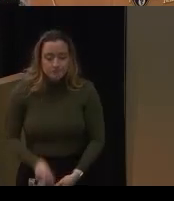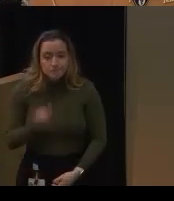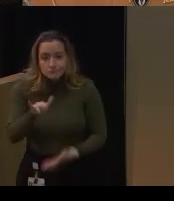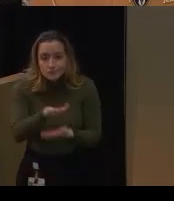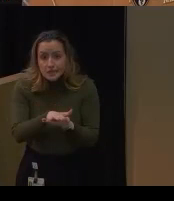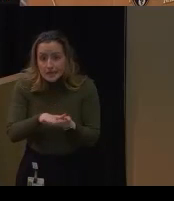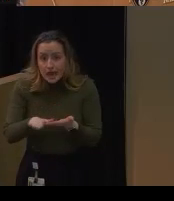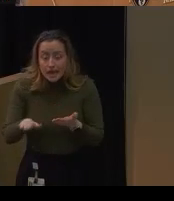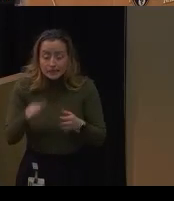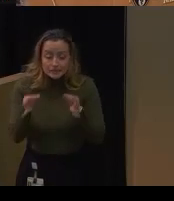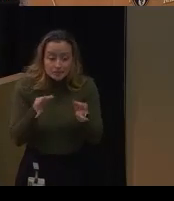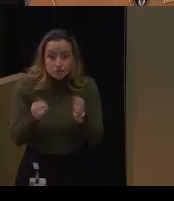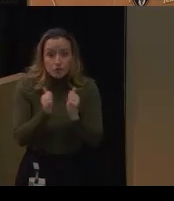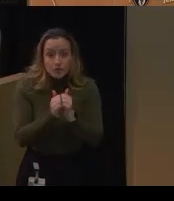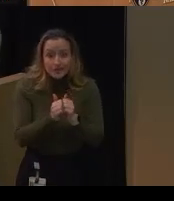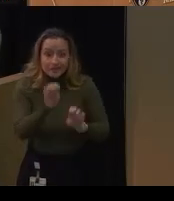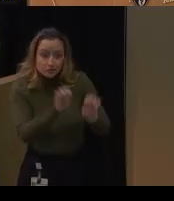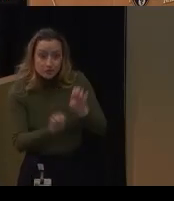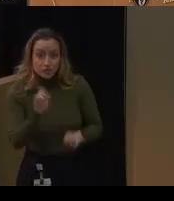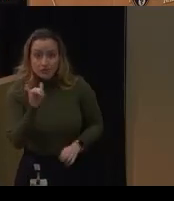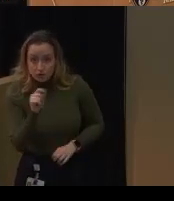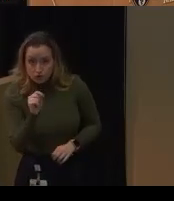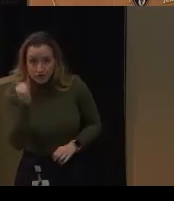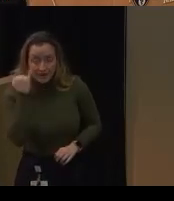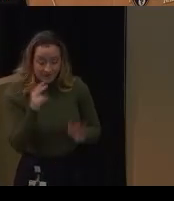lot of the experimental literature in which folks will read a short amount of fiction and get tested